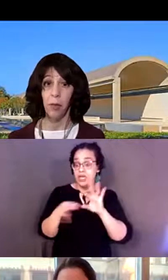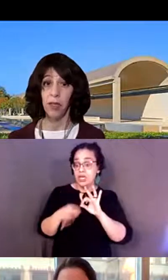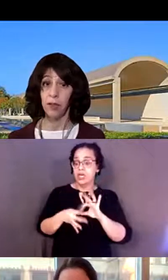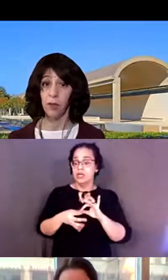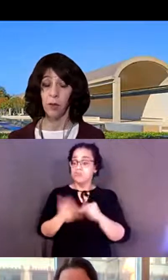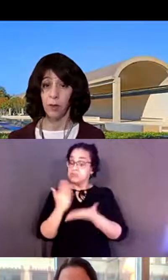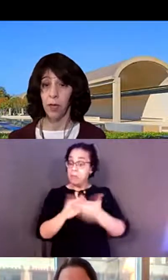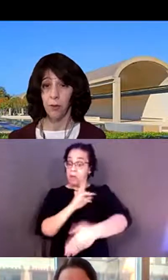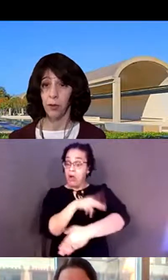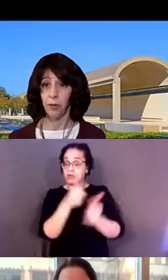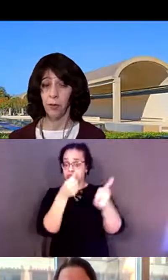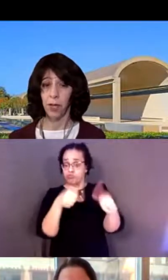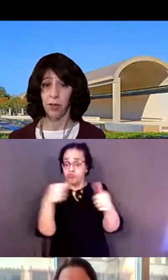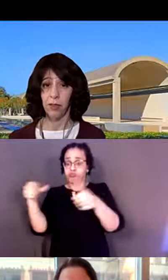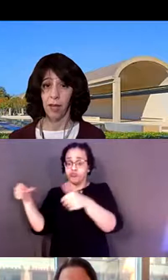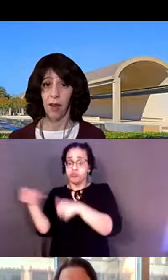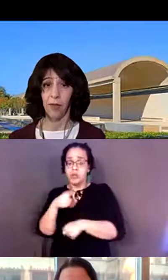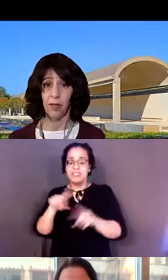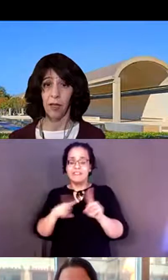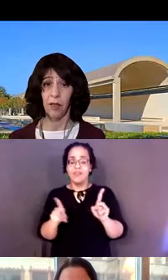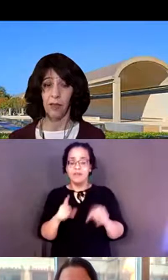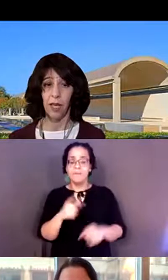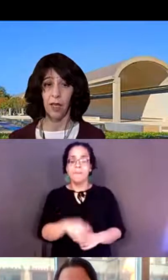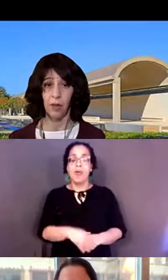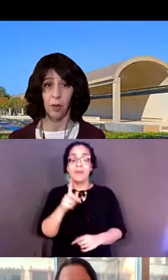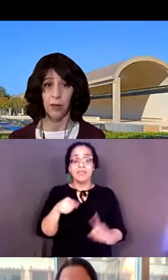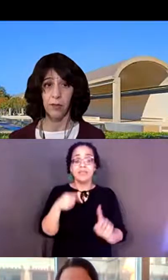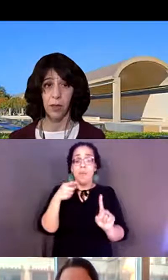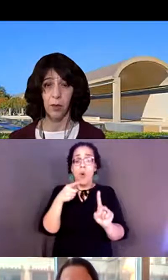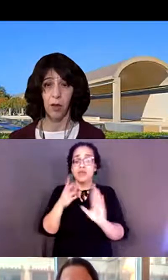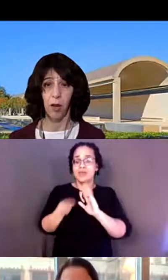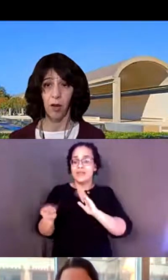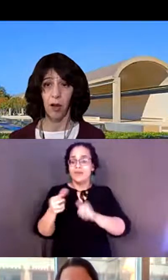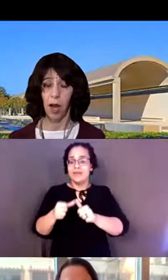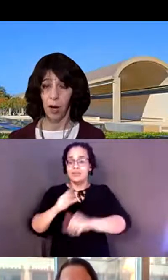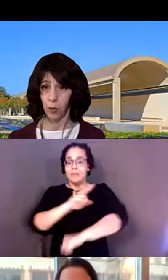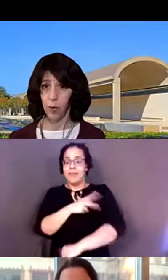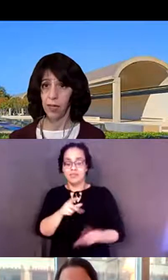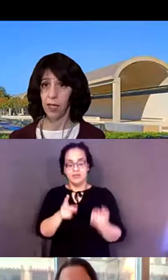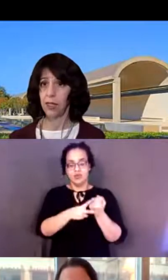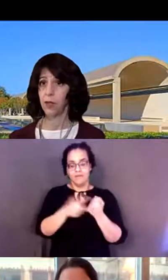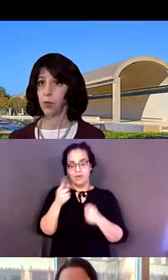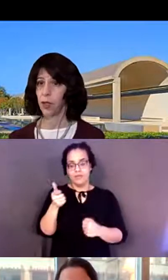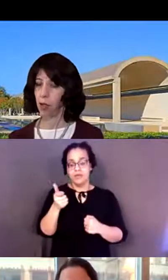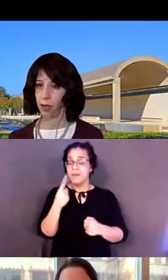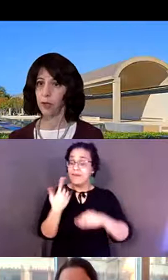it's also, it's meant for patients to have themselves and so it's available on